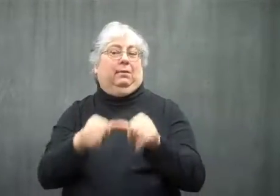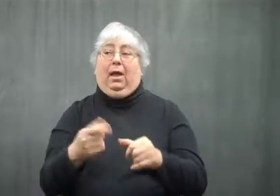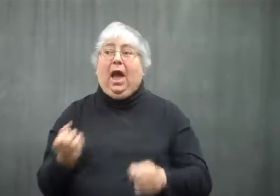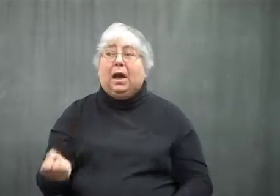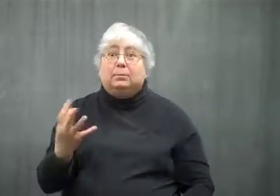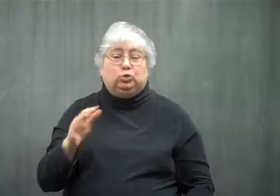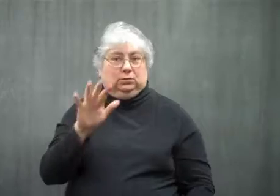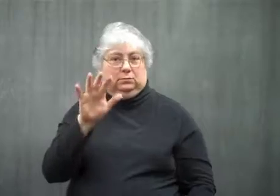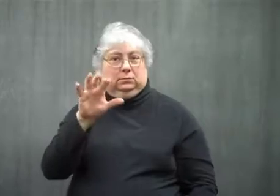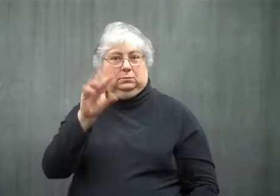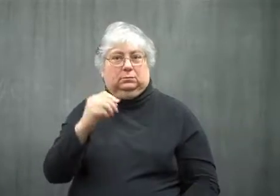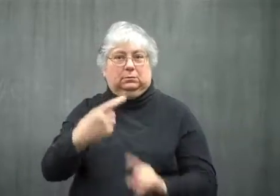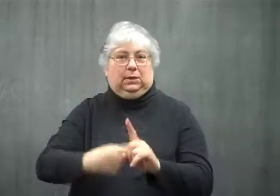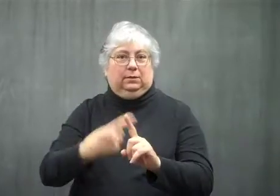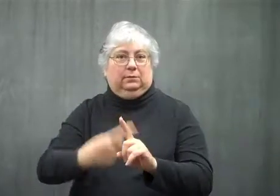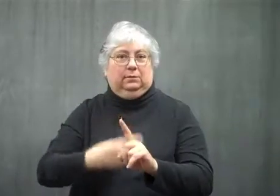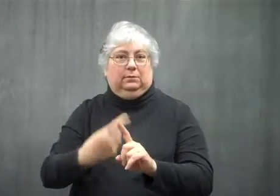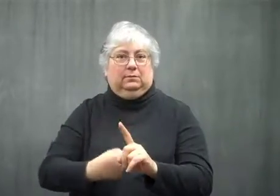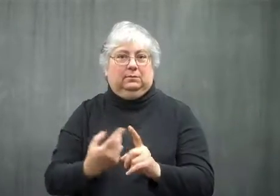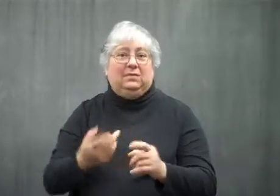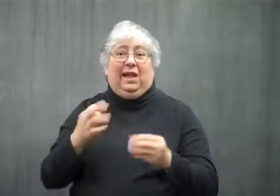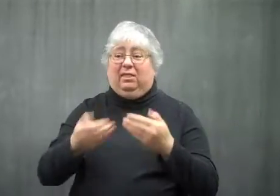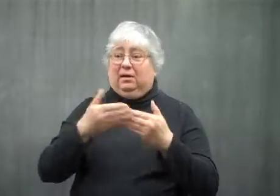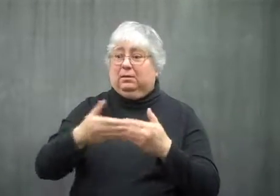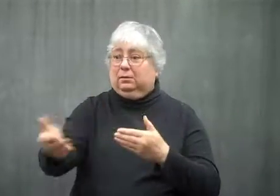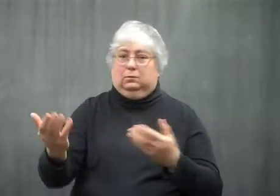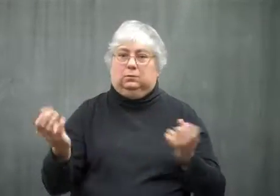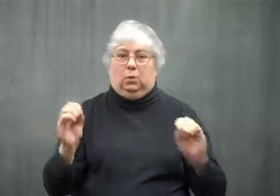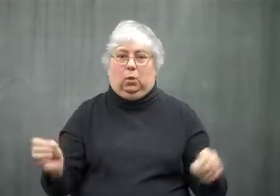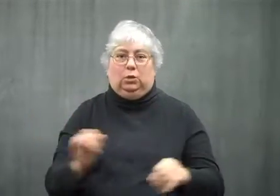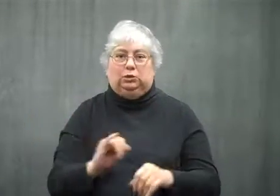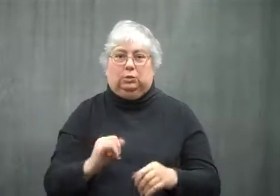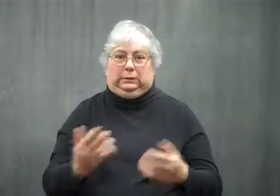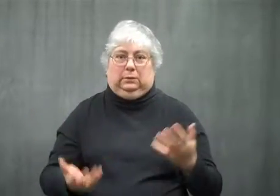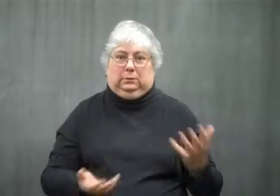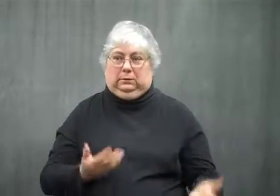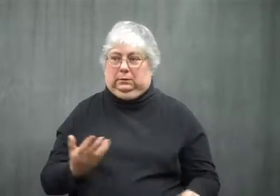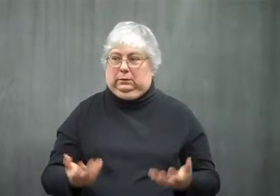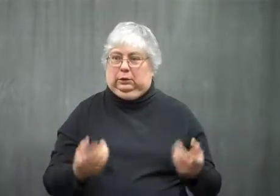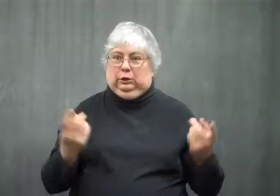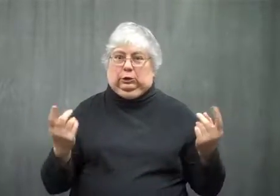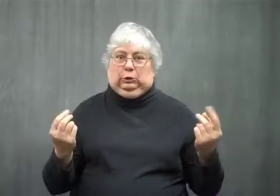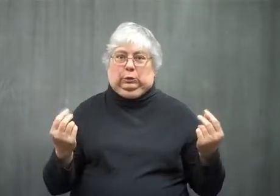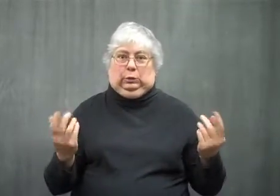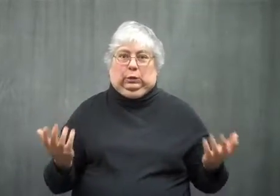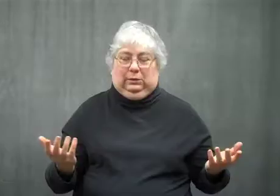That would cost $550 a month, then once the 18 months are up, there's no insurance.